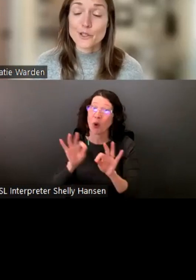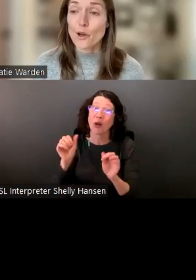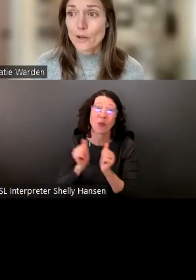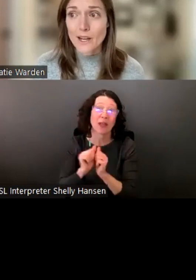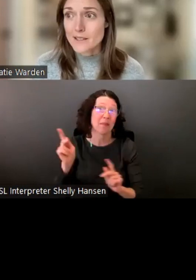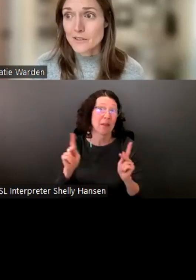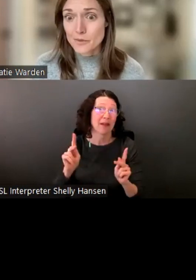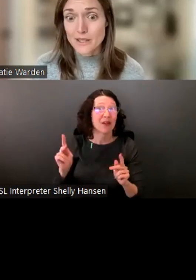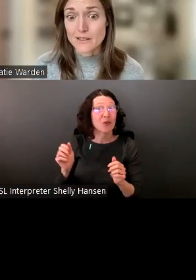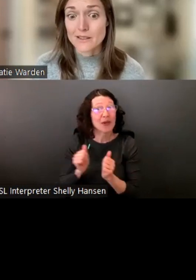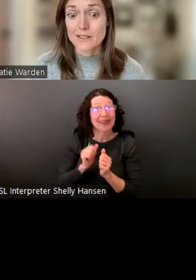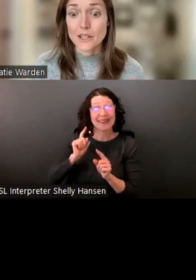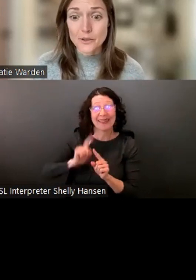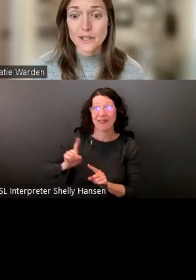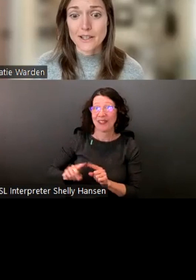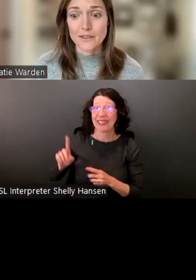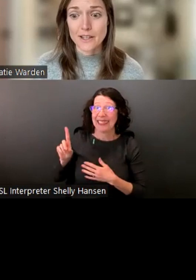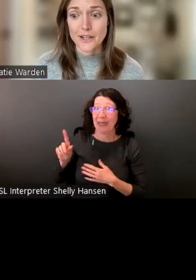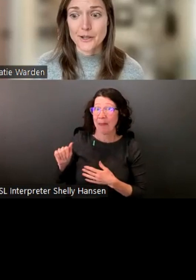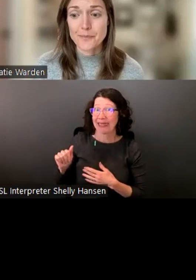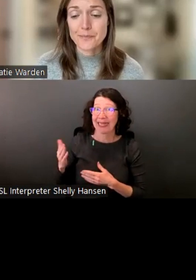to all kinds of spaces, including healthcare.